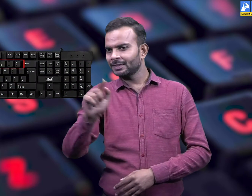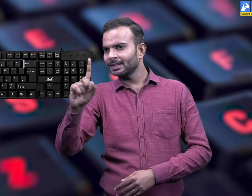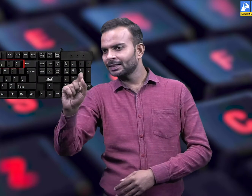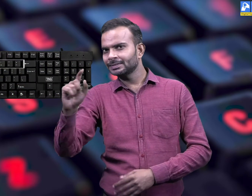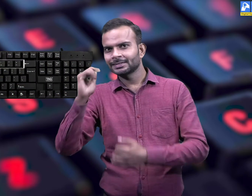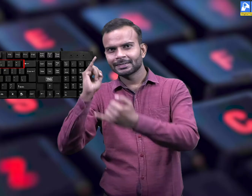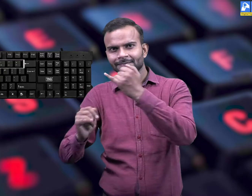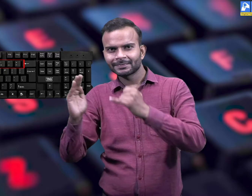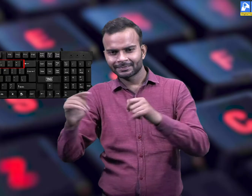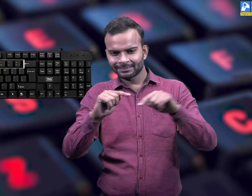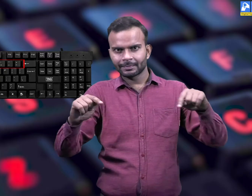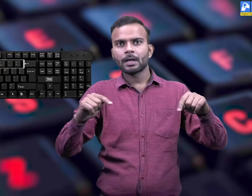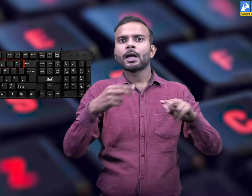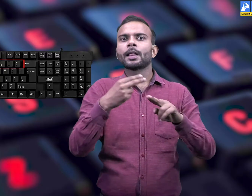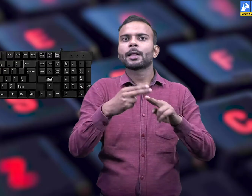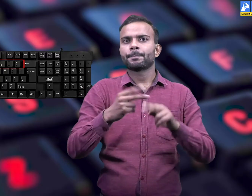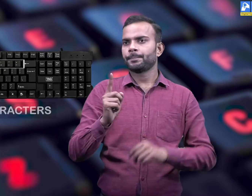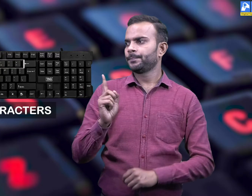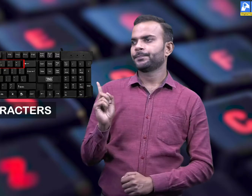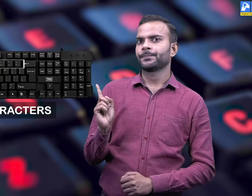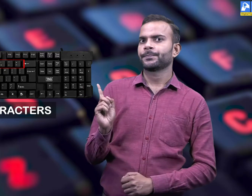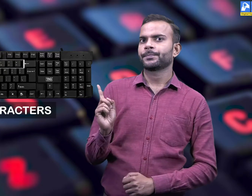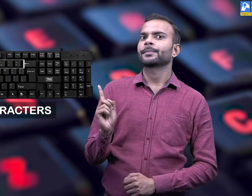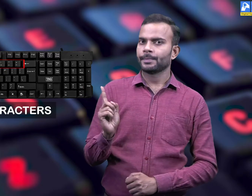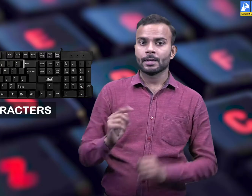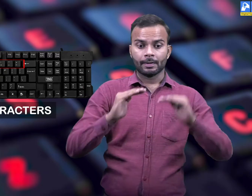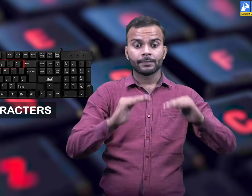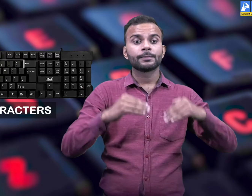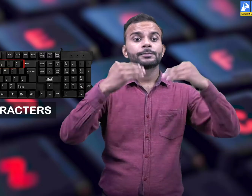the letters that are written down such as 1, 2, 3 etc. called the lower characters and